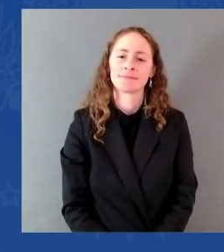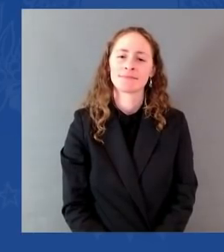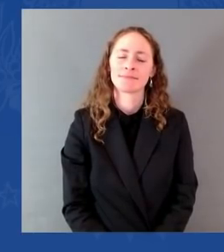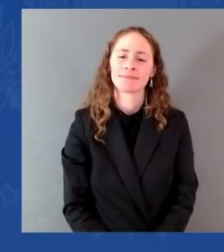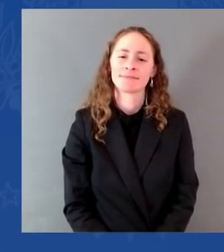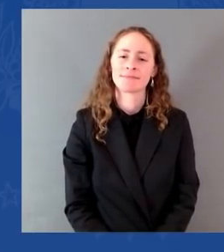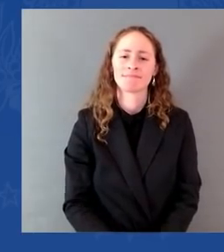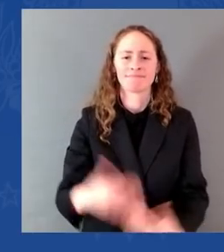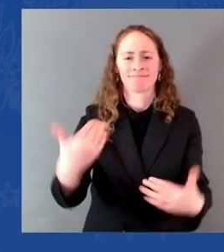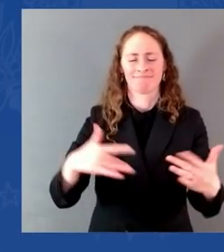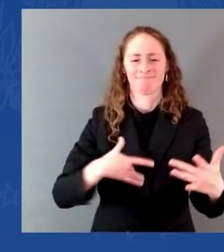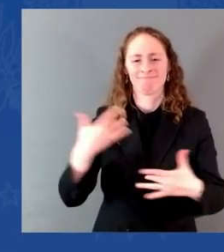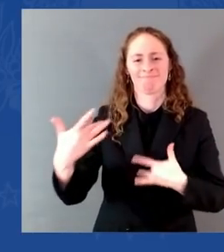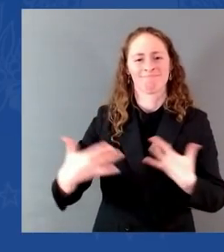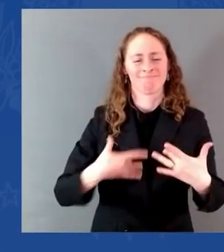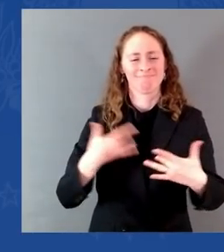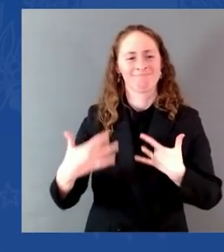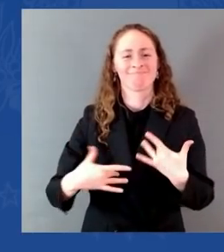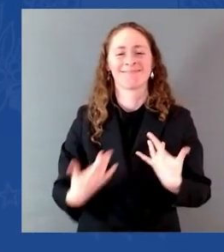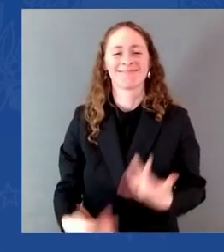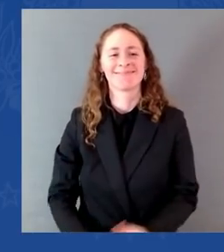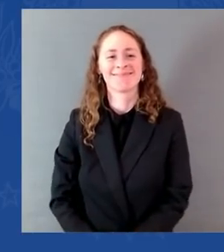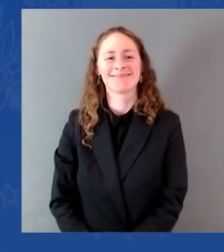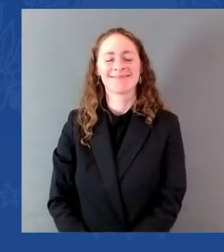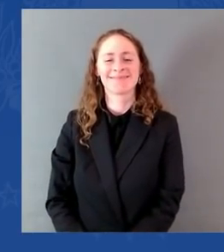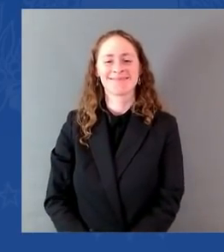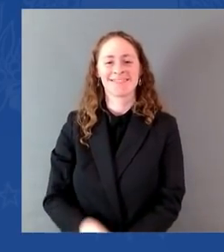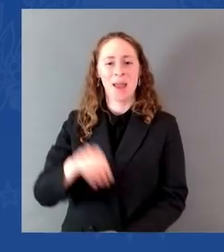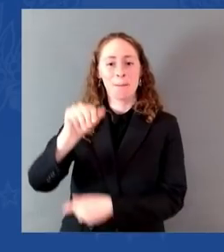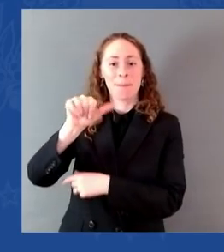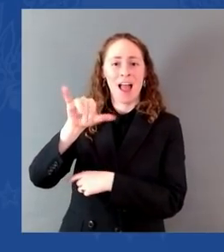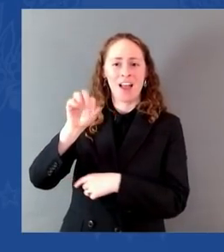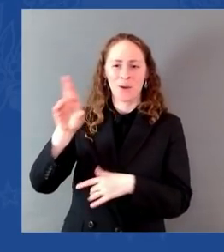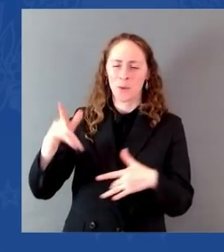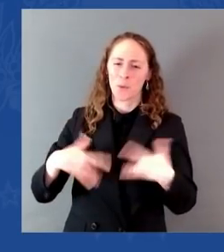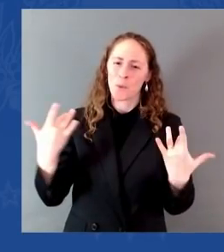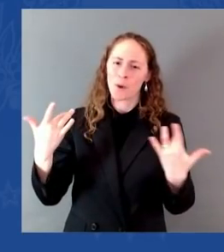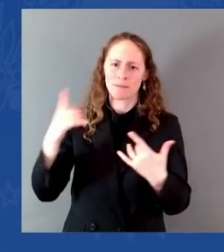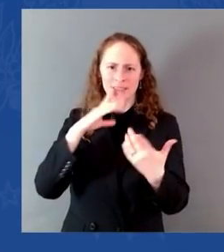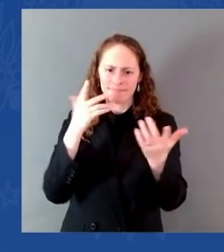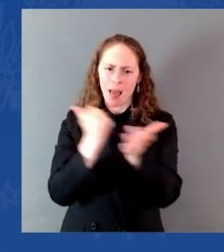[lead] service lines in Kansas City, but there's more work to be done in the region.